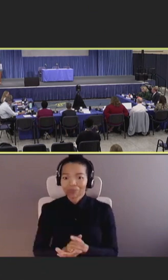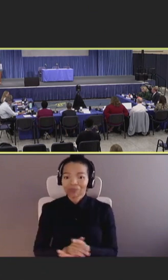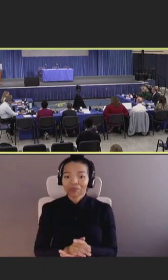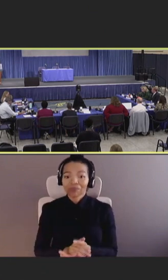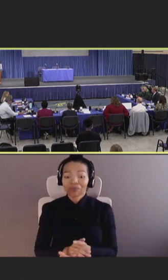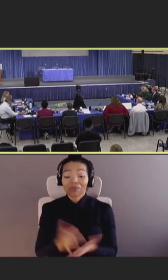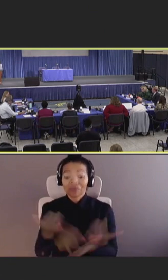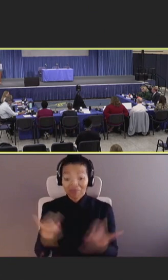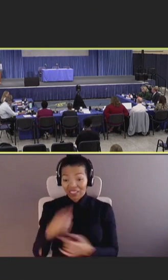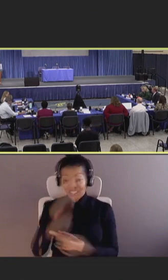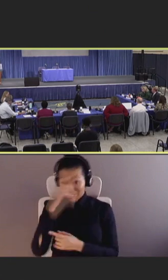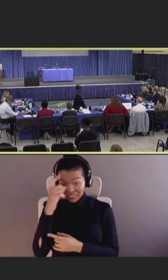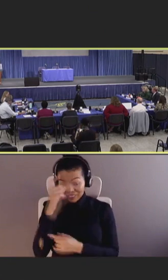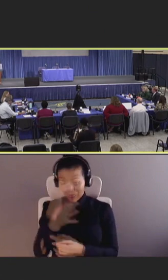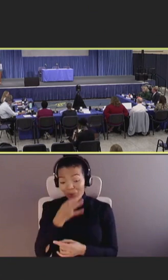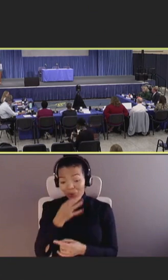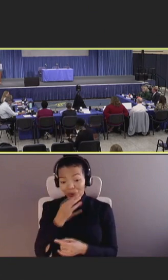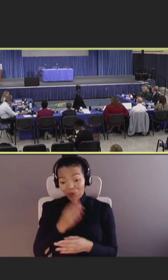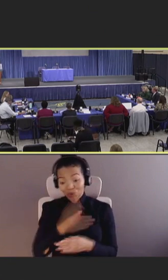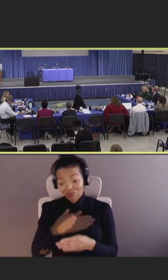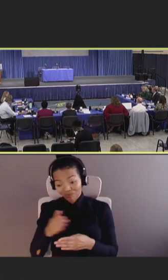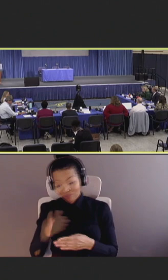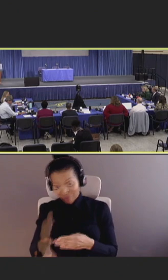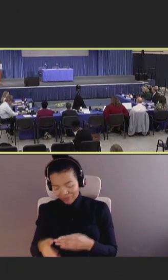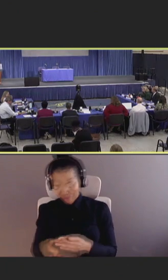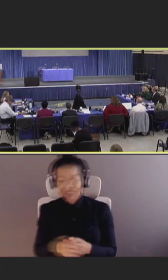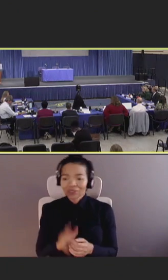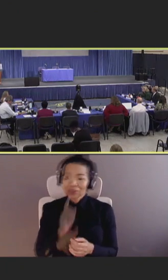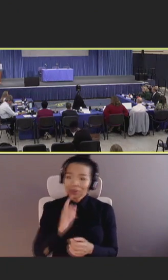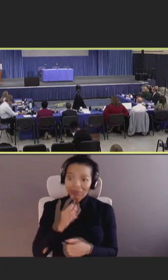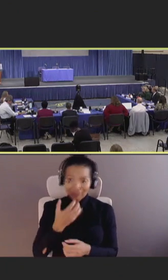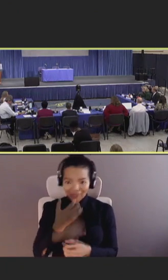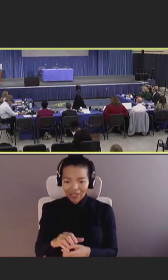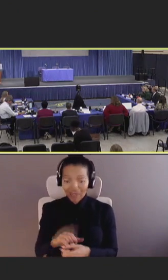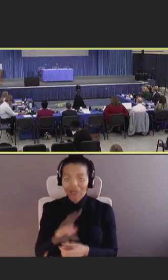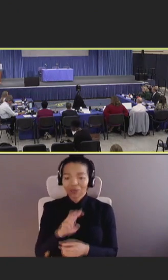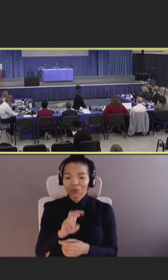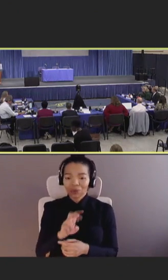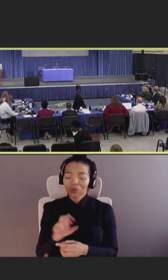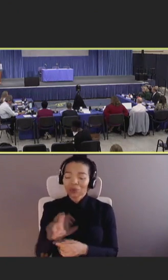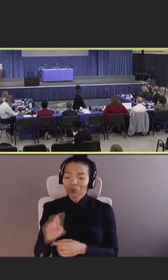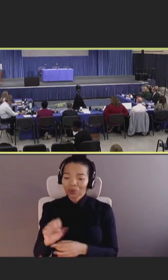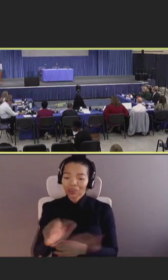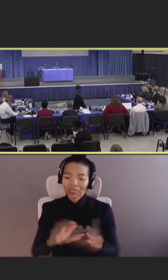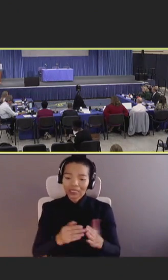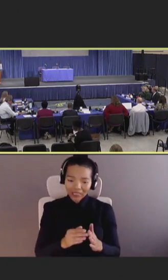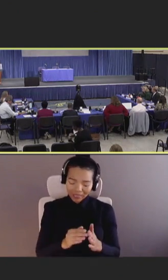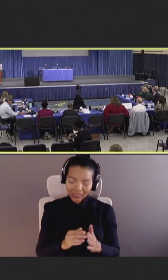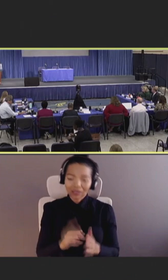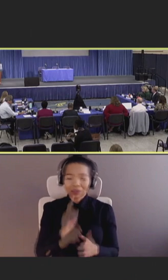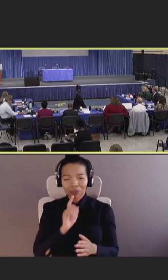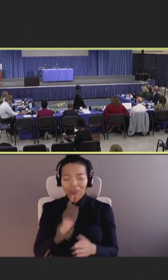and it has been a hot one, with more than 200 U.S. cities and towns experiencing one of their hottest